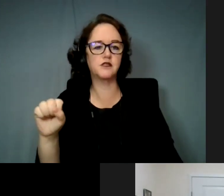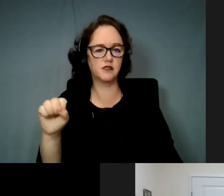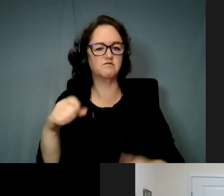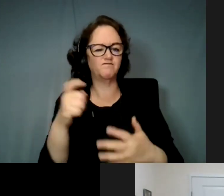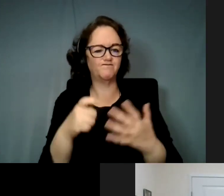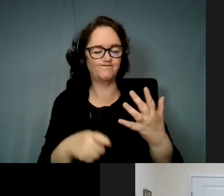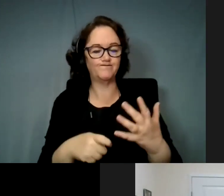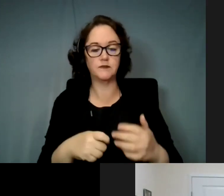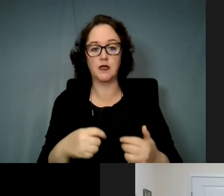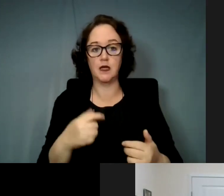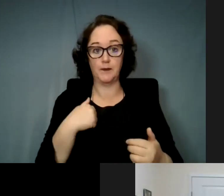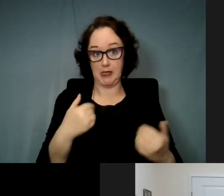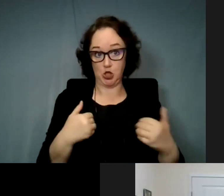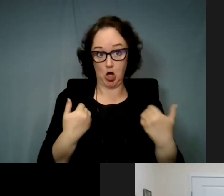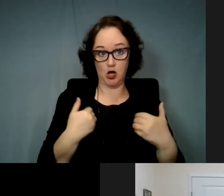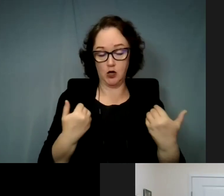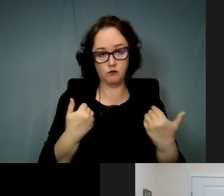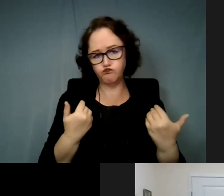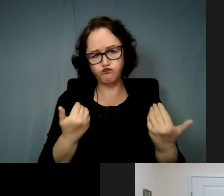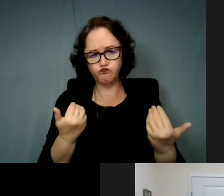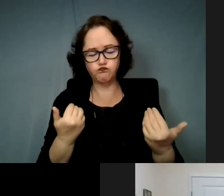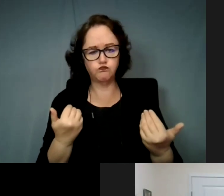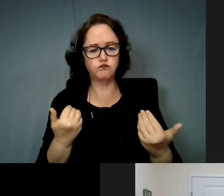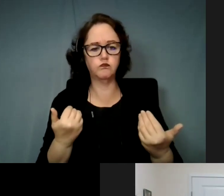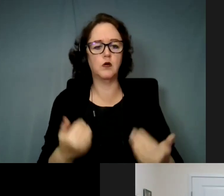youngest person in the nursing home, so I thought I'd give it a